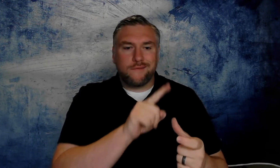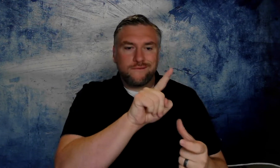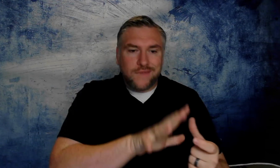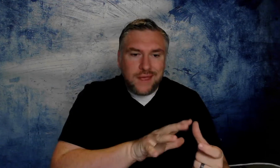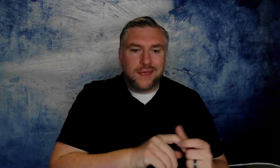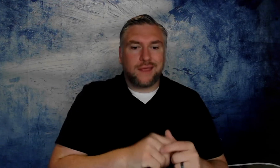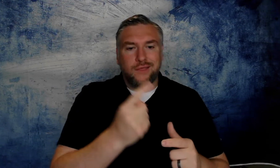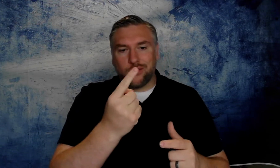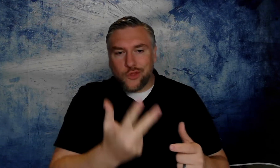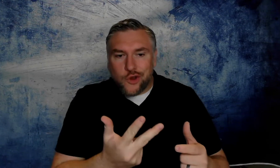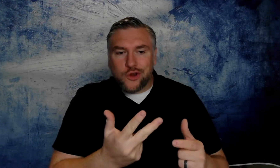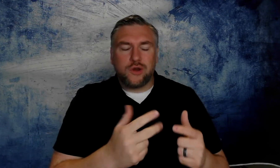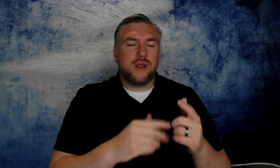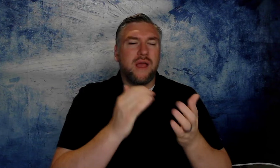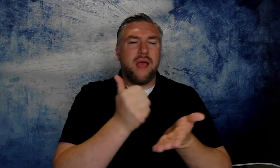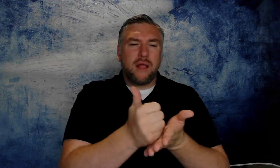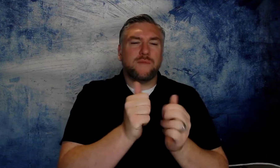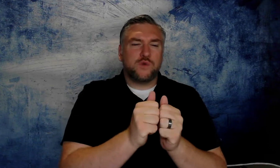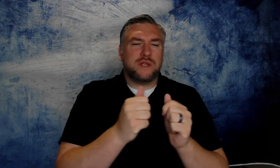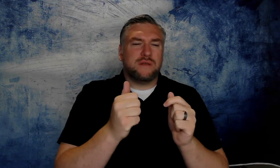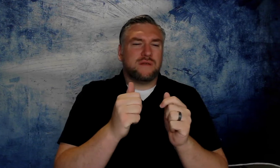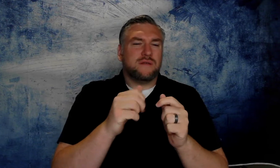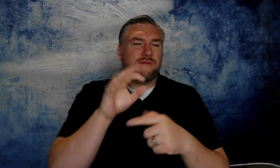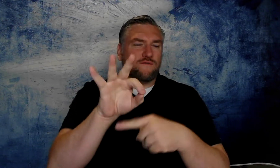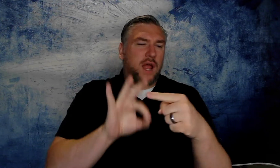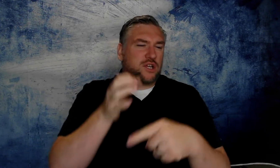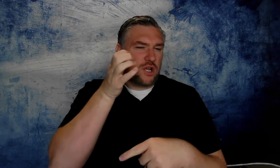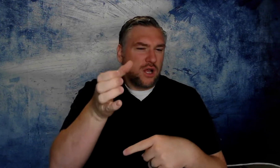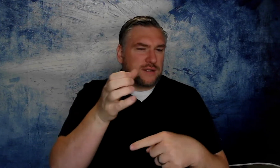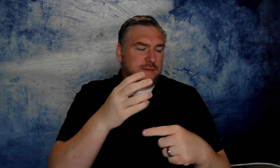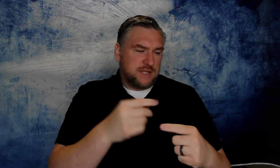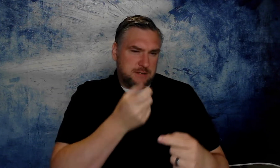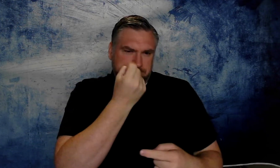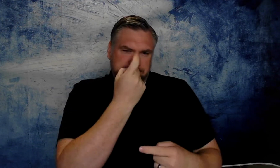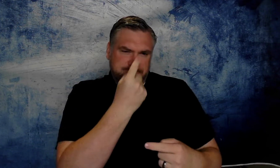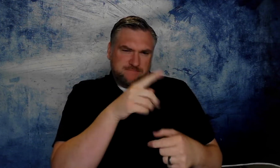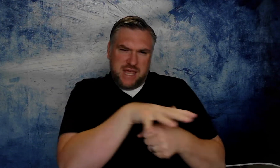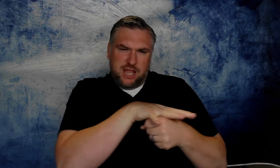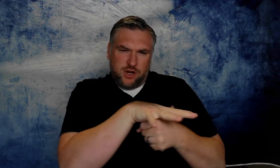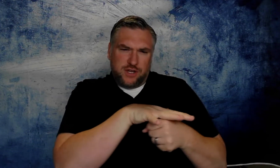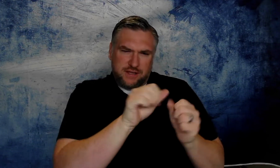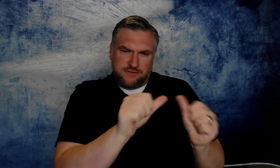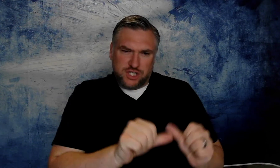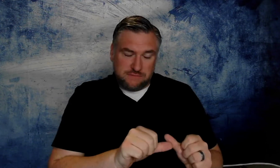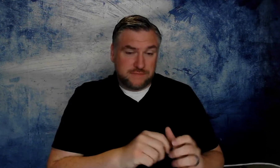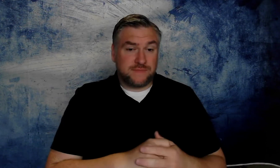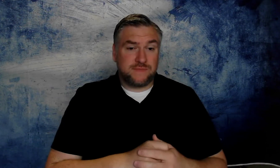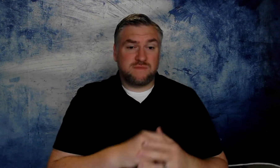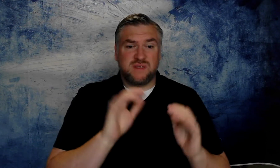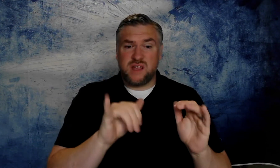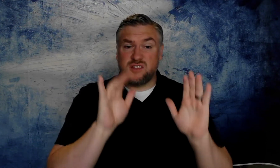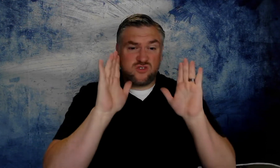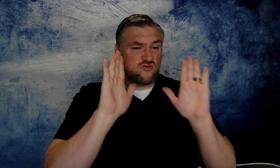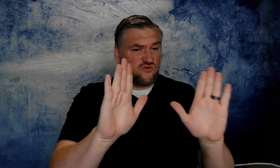fourths and fifths or thirds. This helps with the concept of fractions and also the area of a shape.